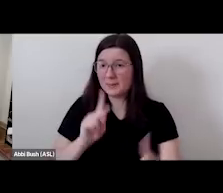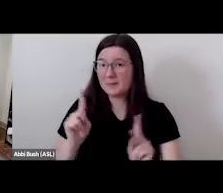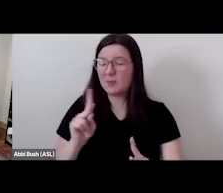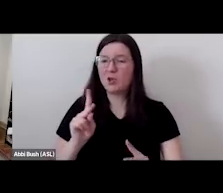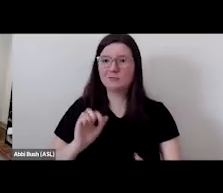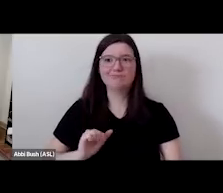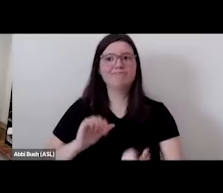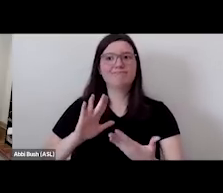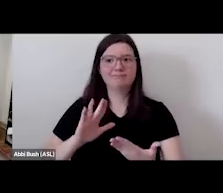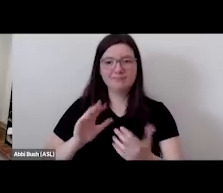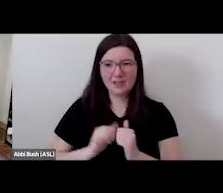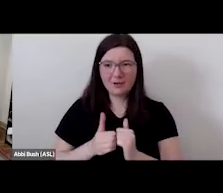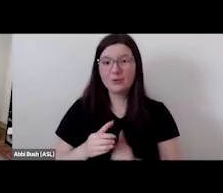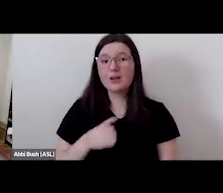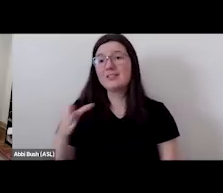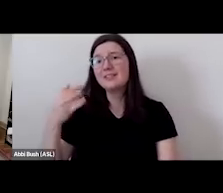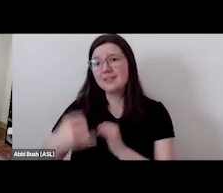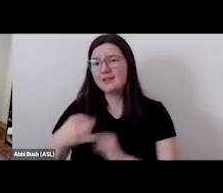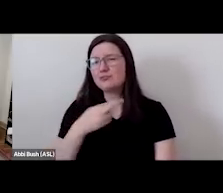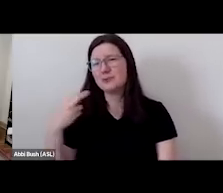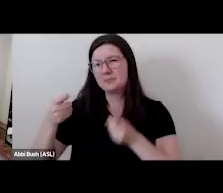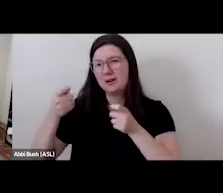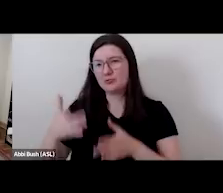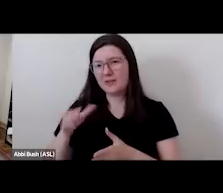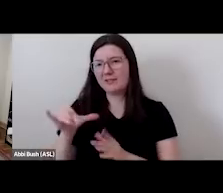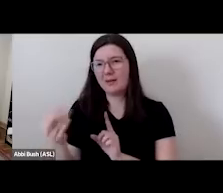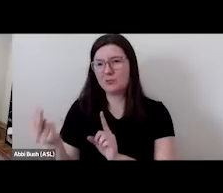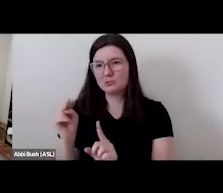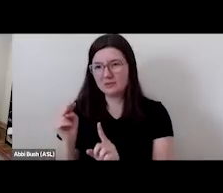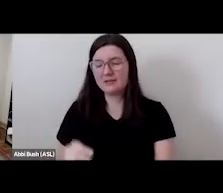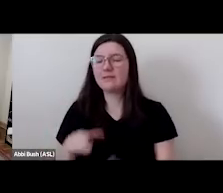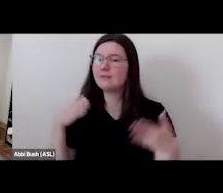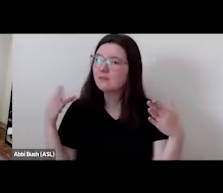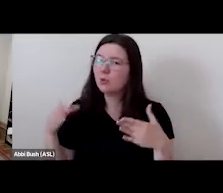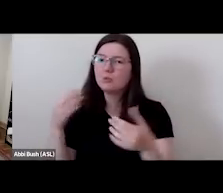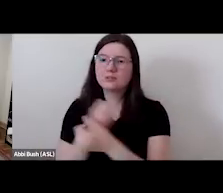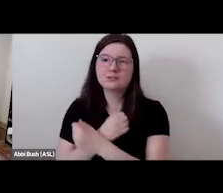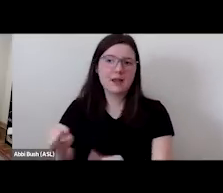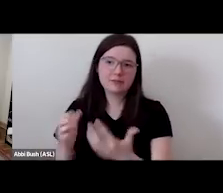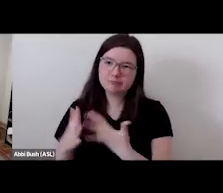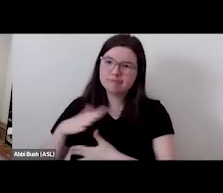I've found that a lot of the time when working with individuals, it can be really hard just